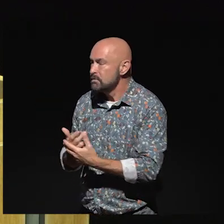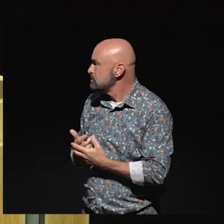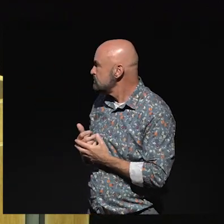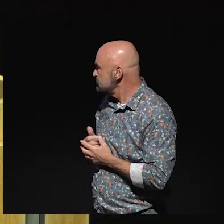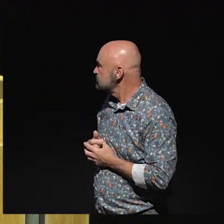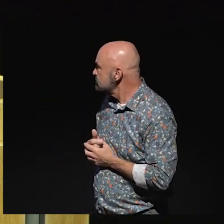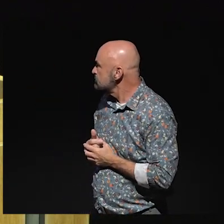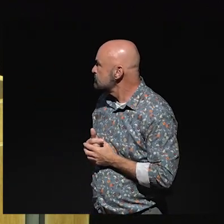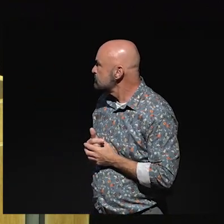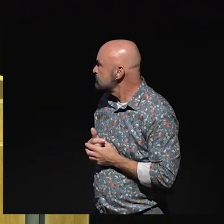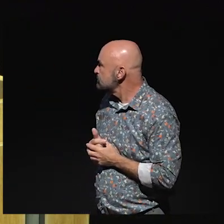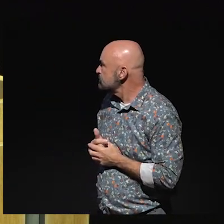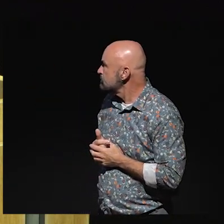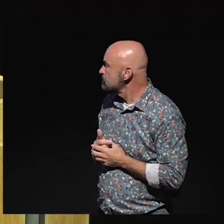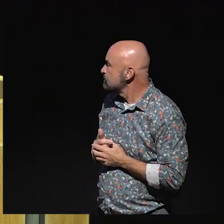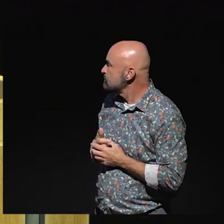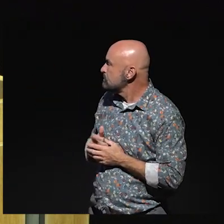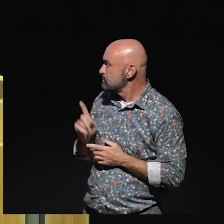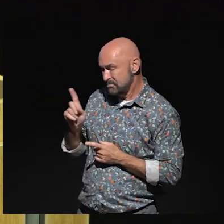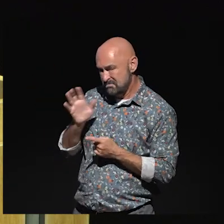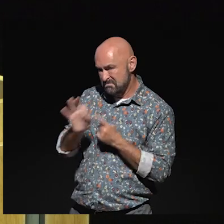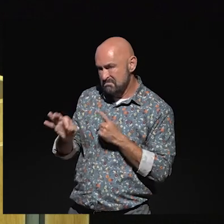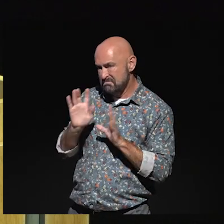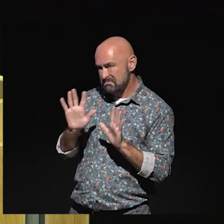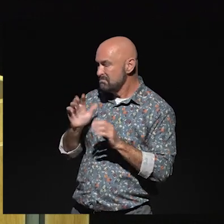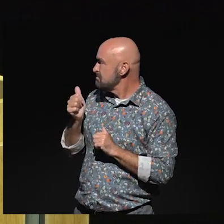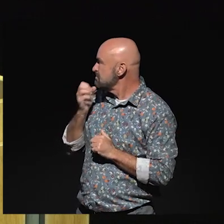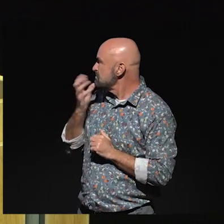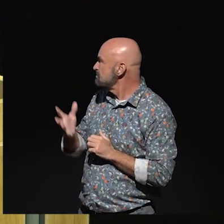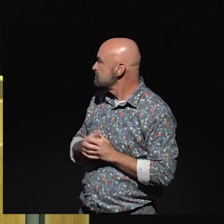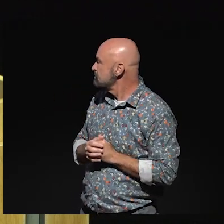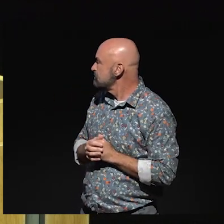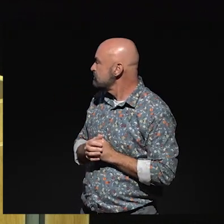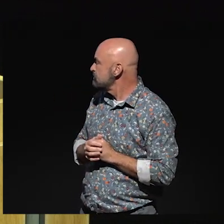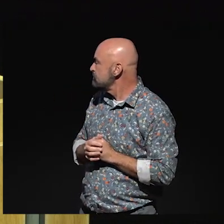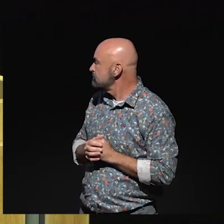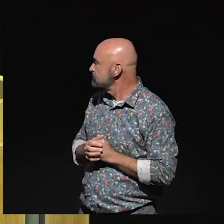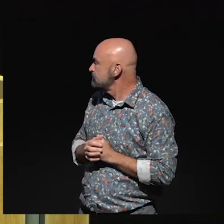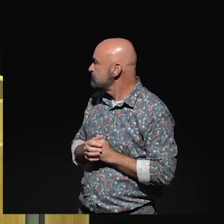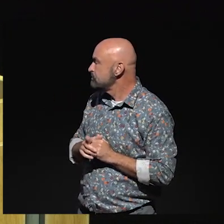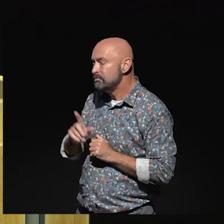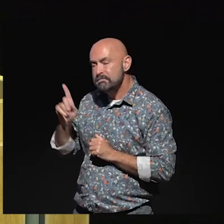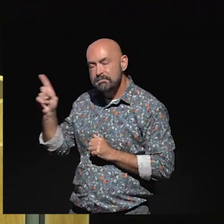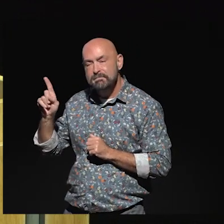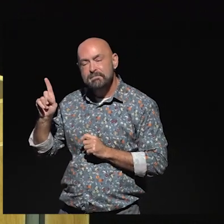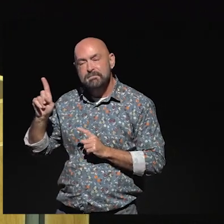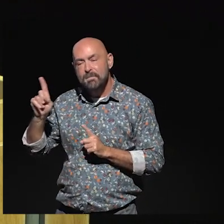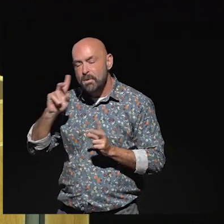particularly in this great picture. She is looking up from her reading.